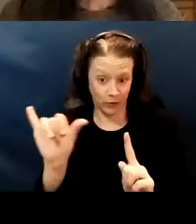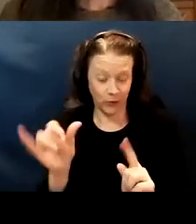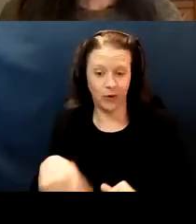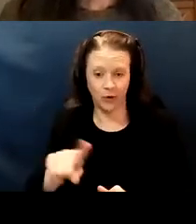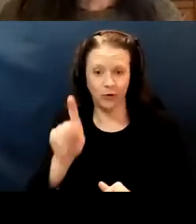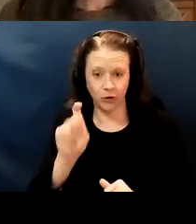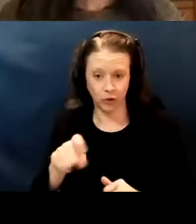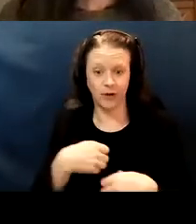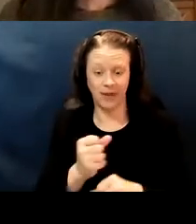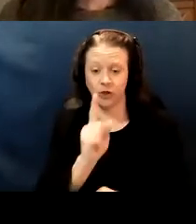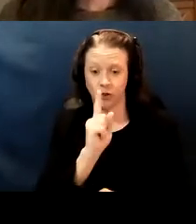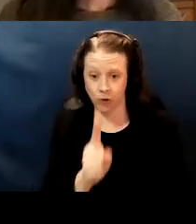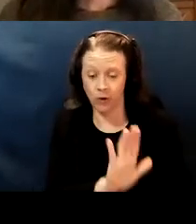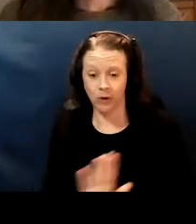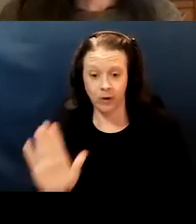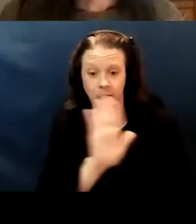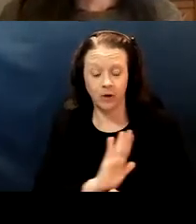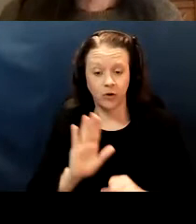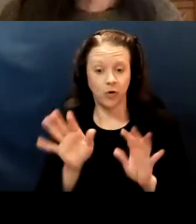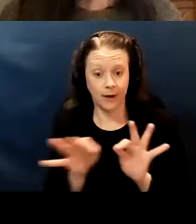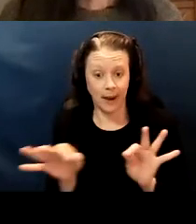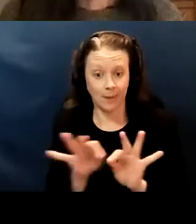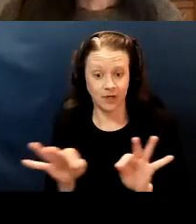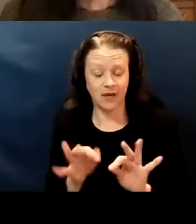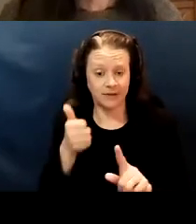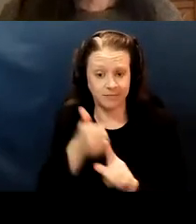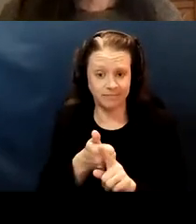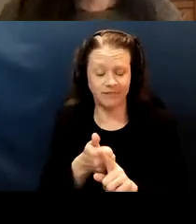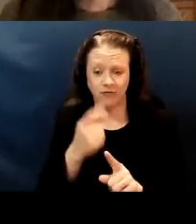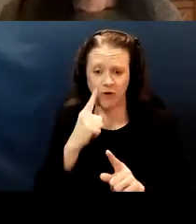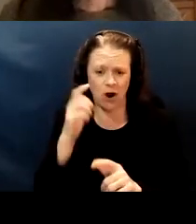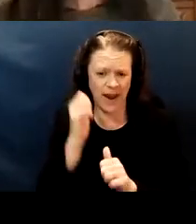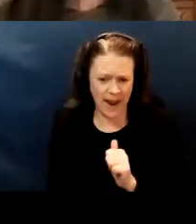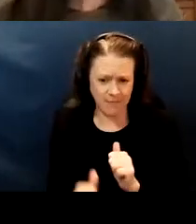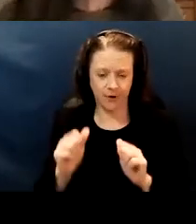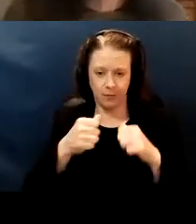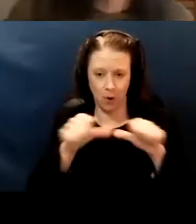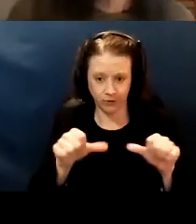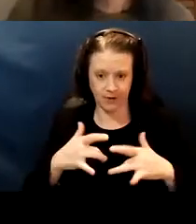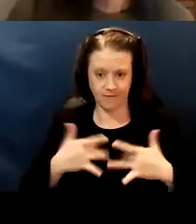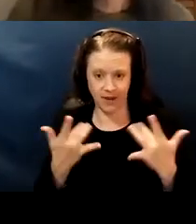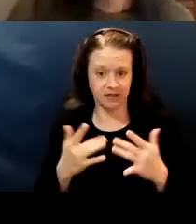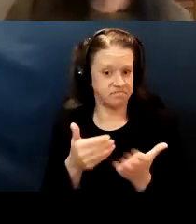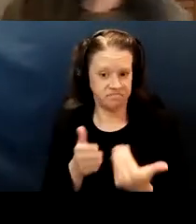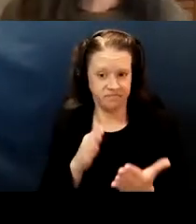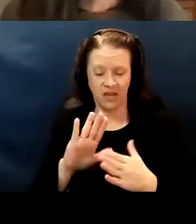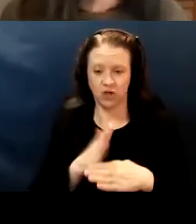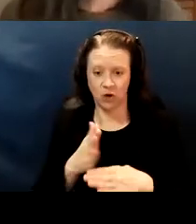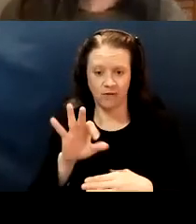make sure that you are providing captioning for every posted event. So if you're sharing a Facebook video, if you have a video on your